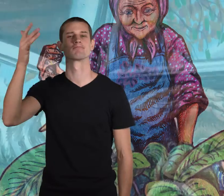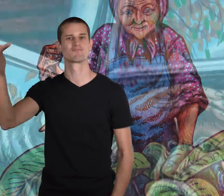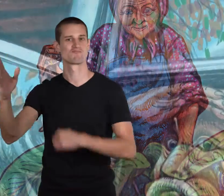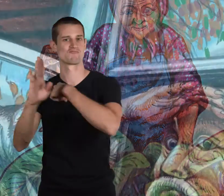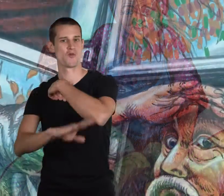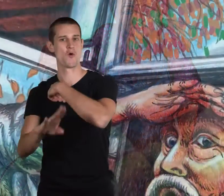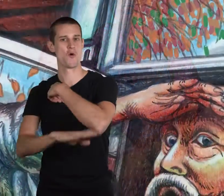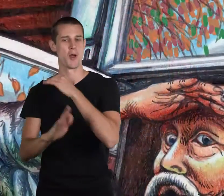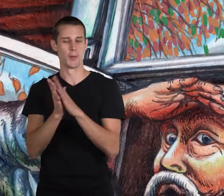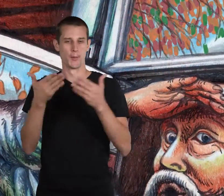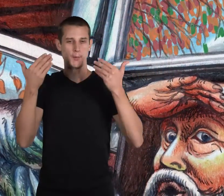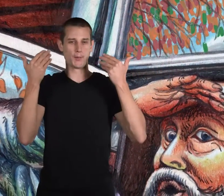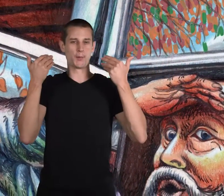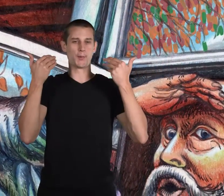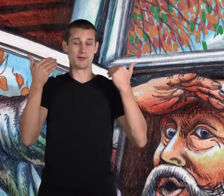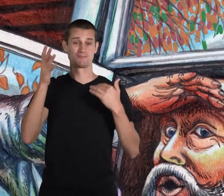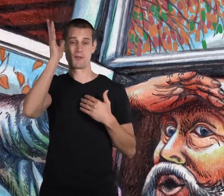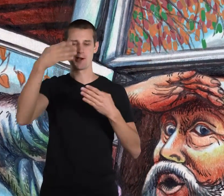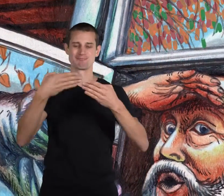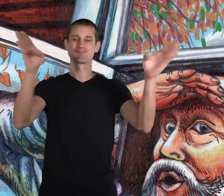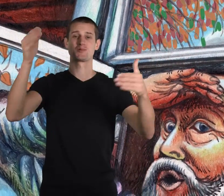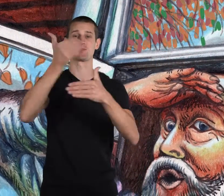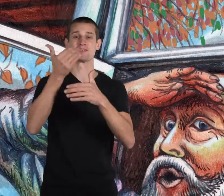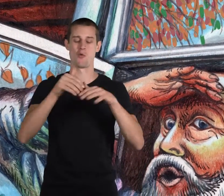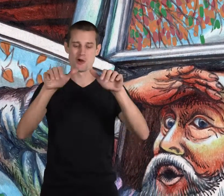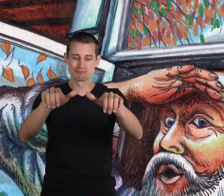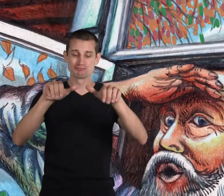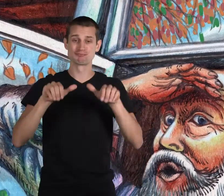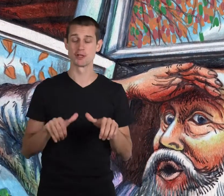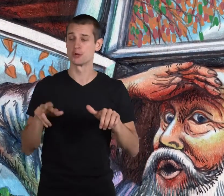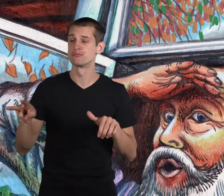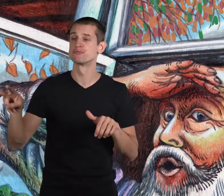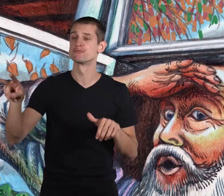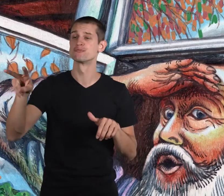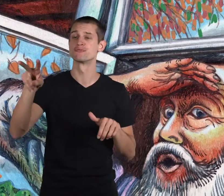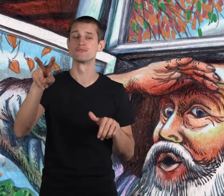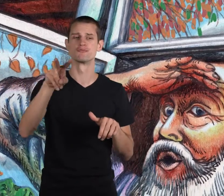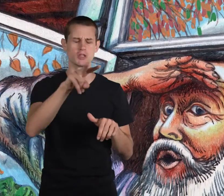Finally on a chilly, fall day, the grandpa looked out of the window.